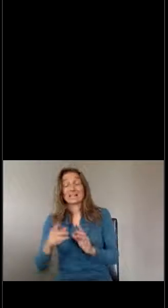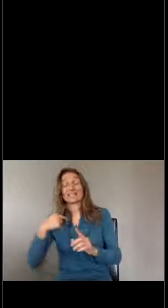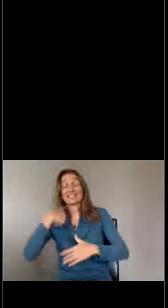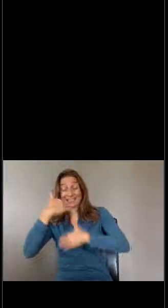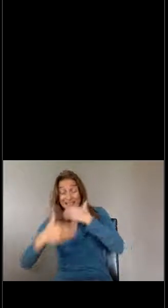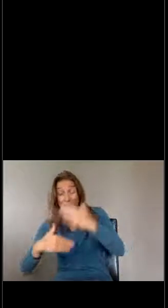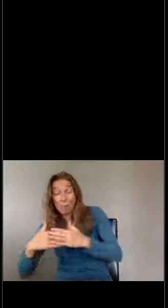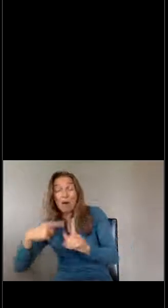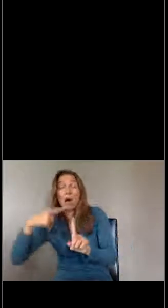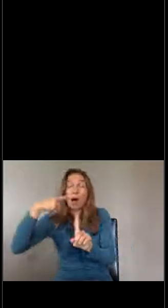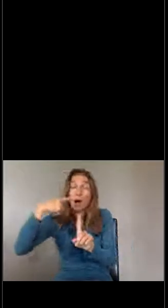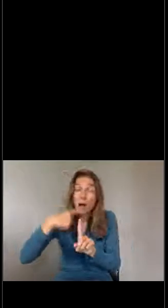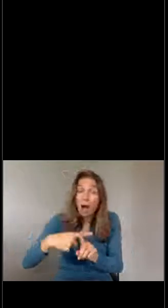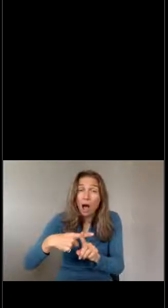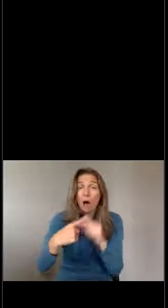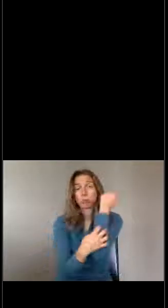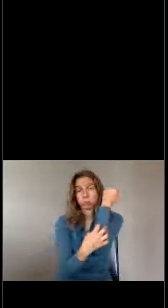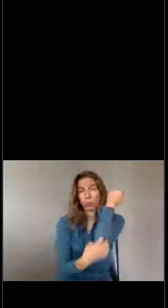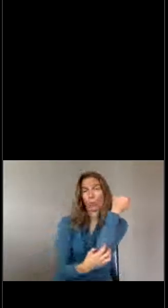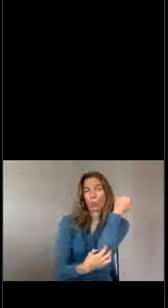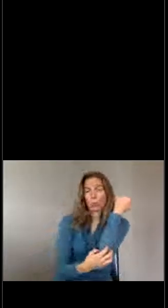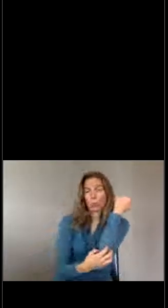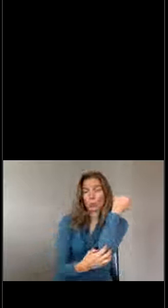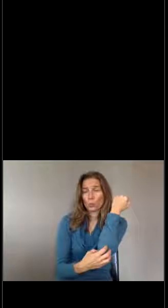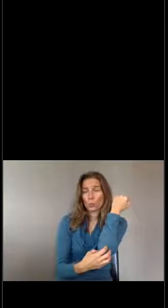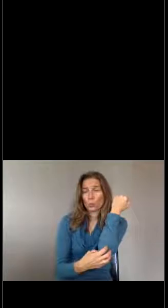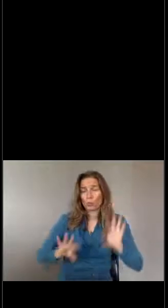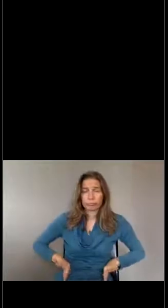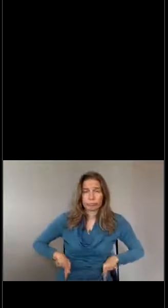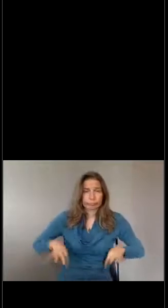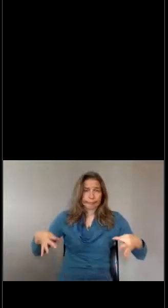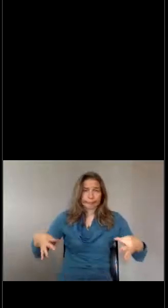so the amount was really too small to cover disability-related costs